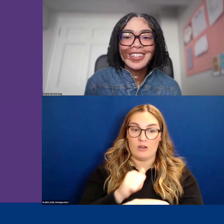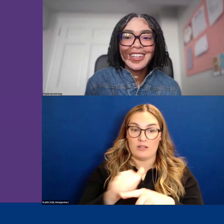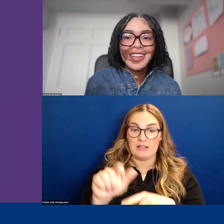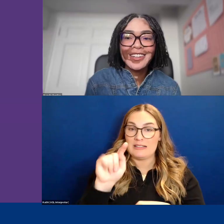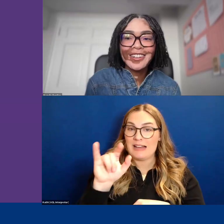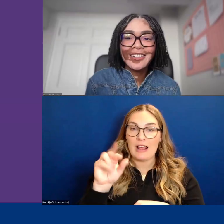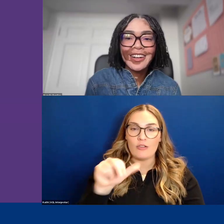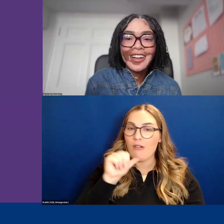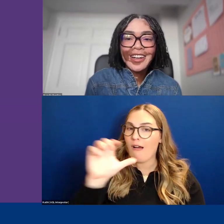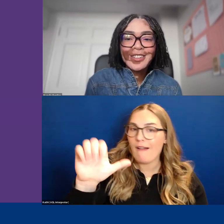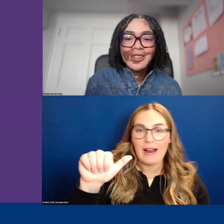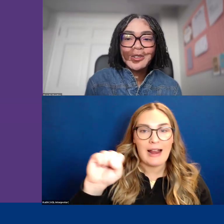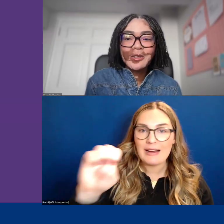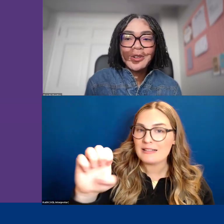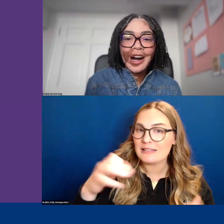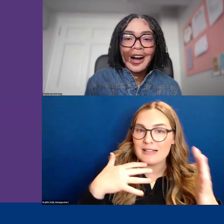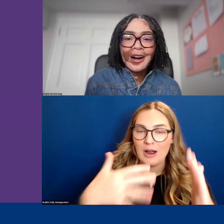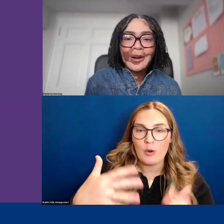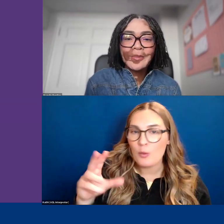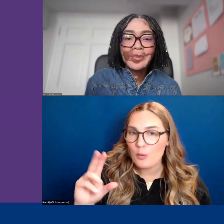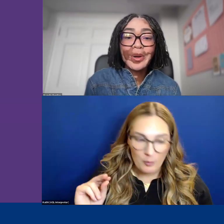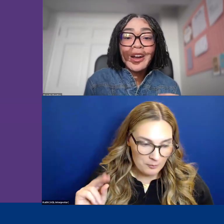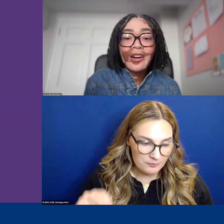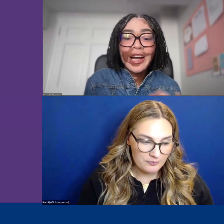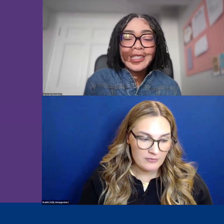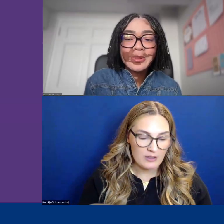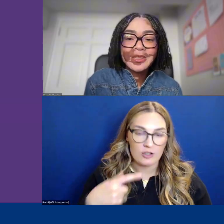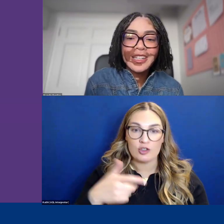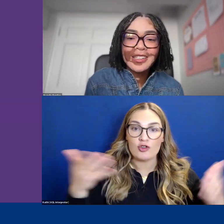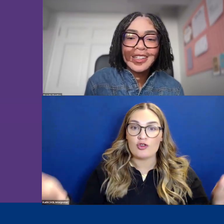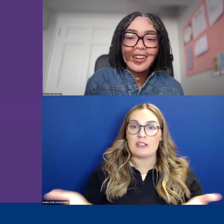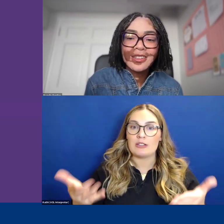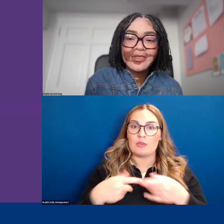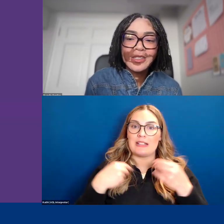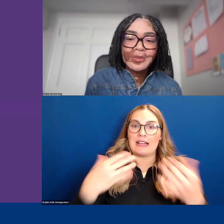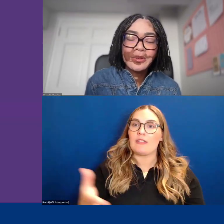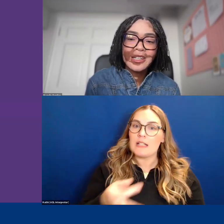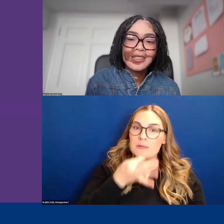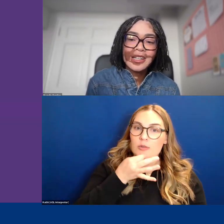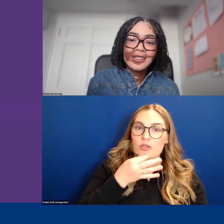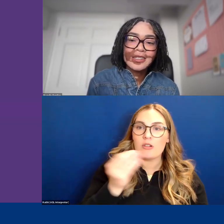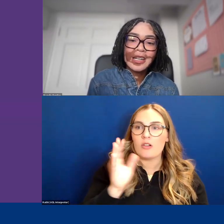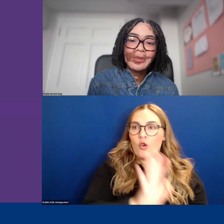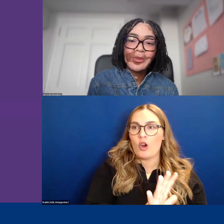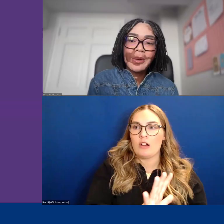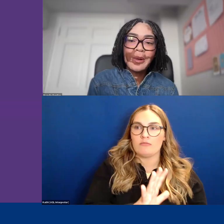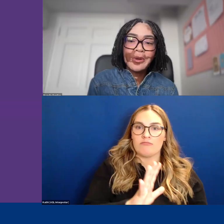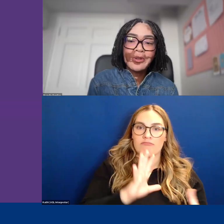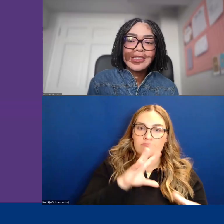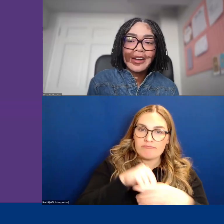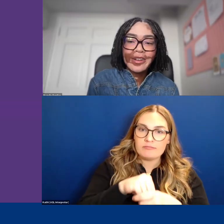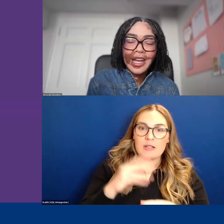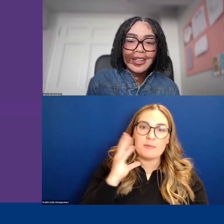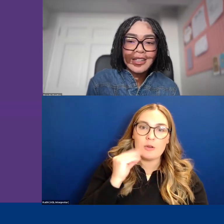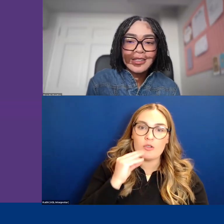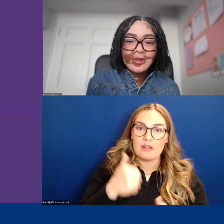She's here to bring her expertise and her lived experience as a disabled mom who has navigated these